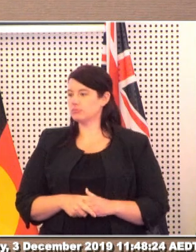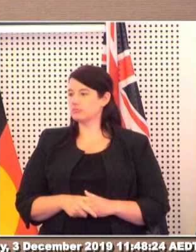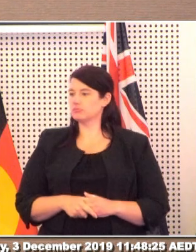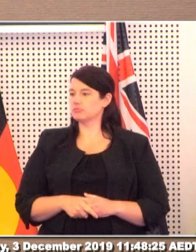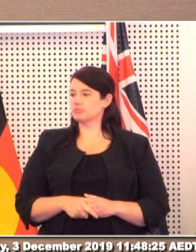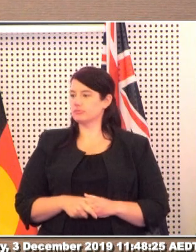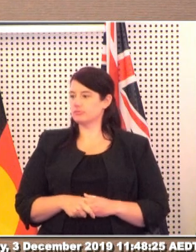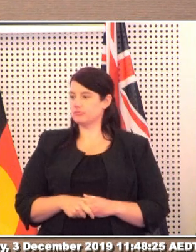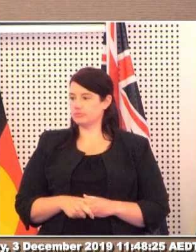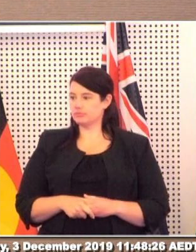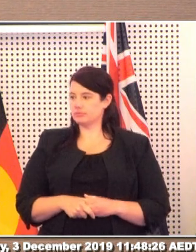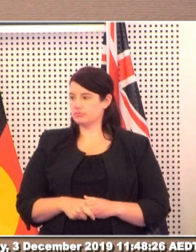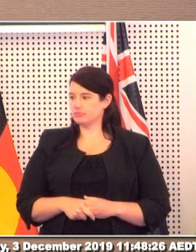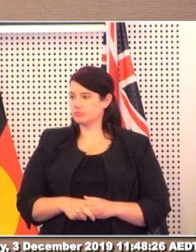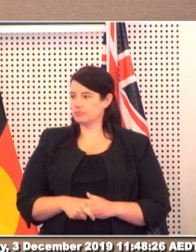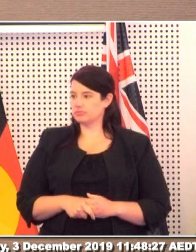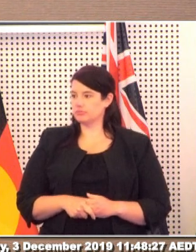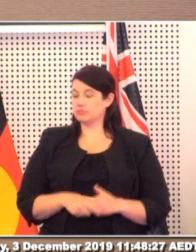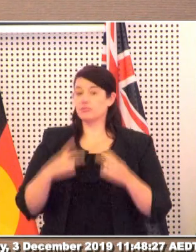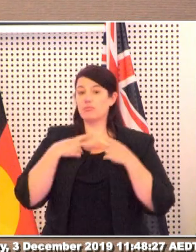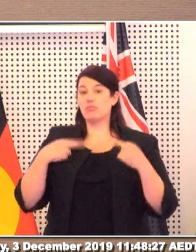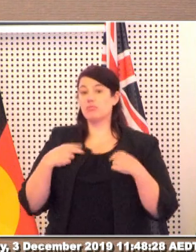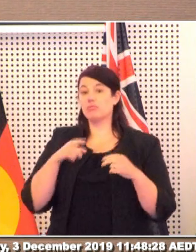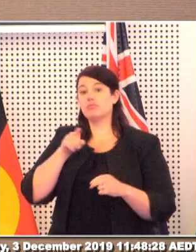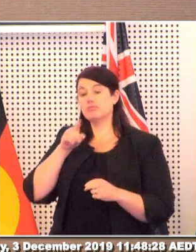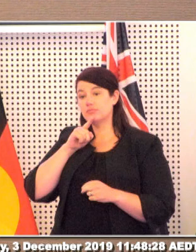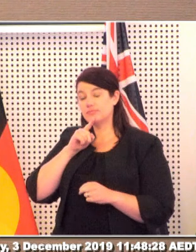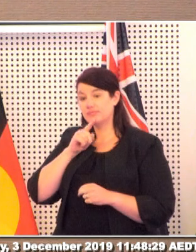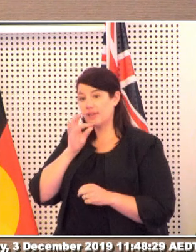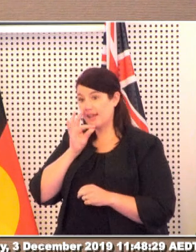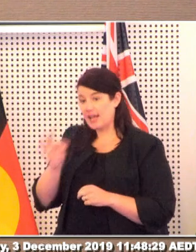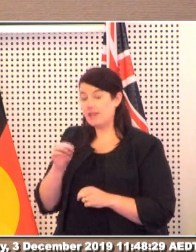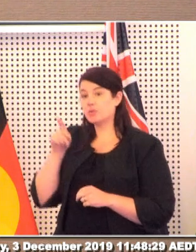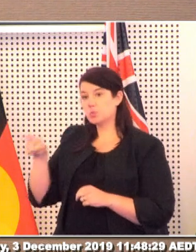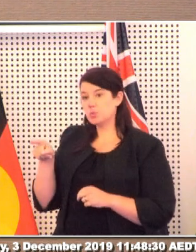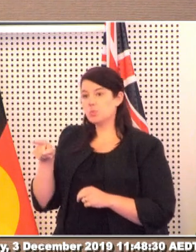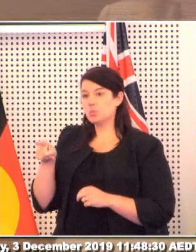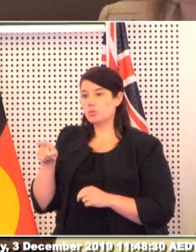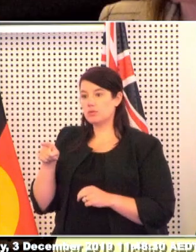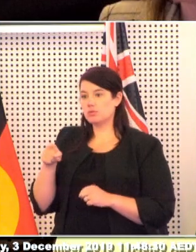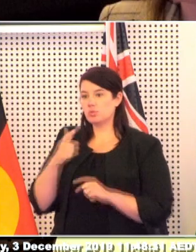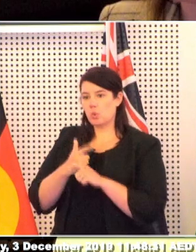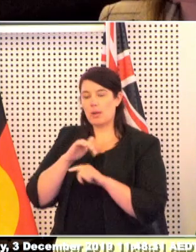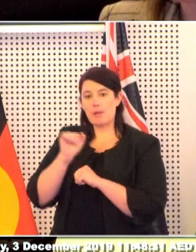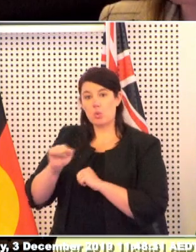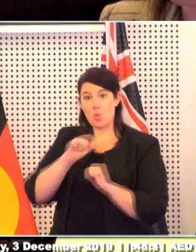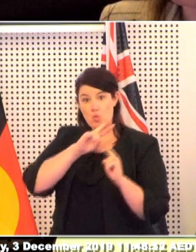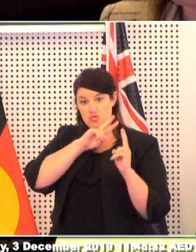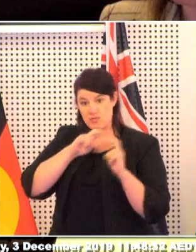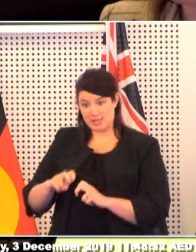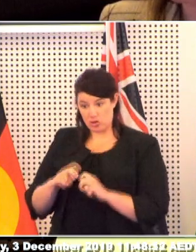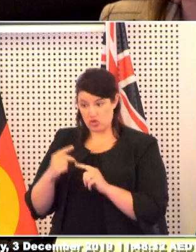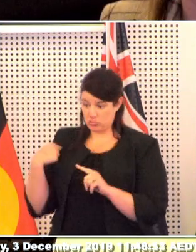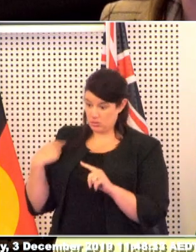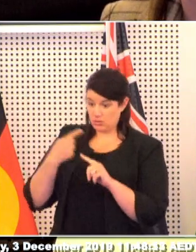Professor Robinson, you describe the research that you undertake in paragraph 9